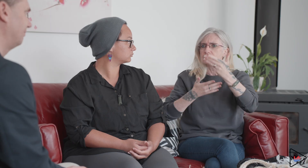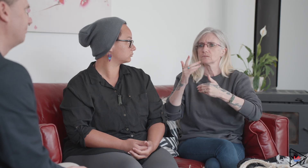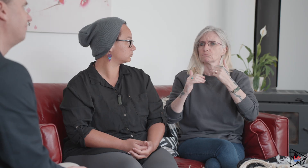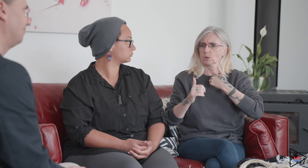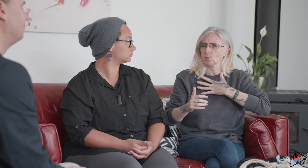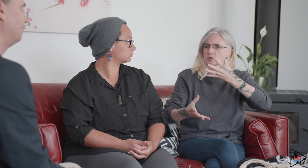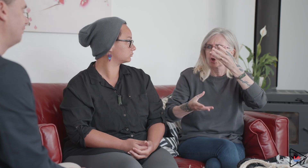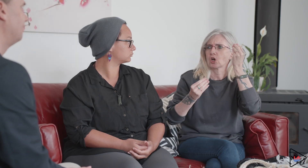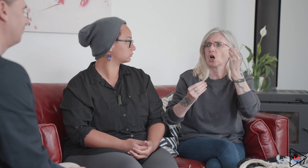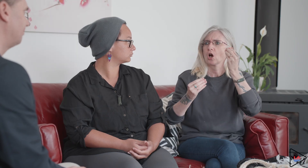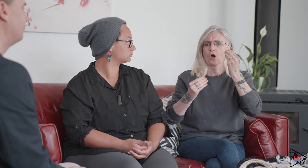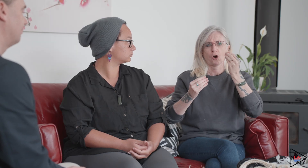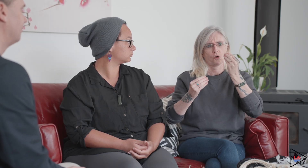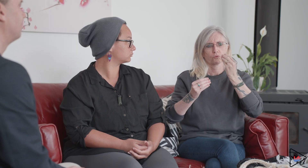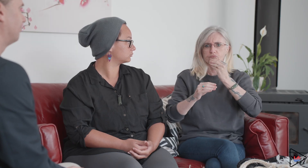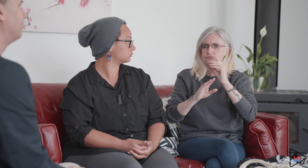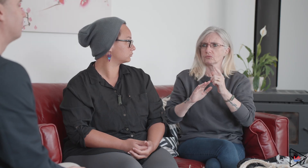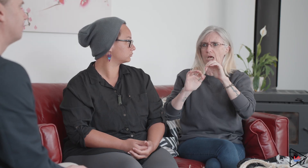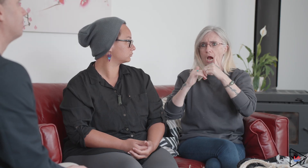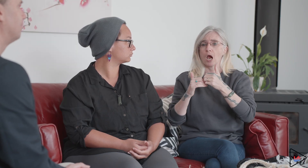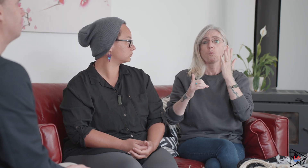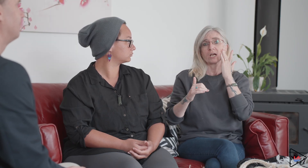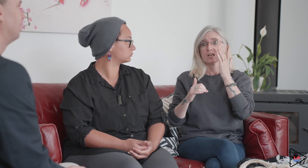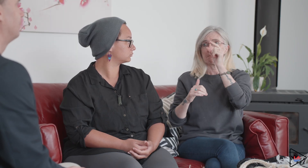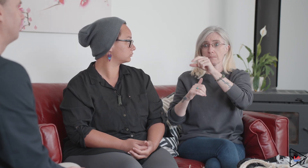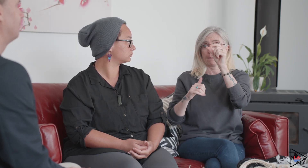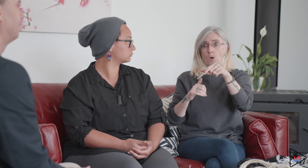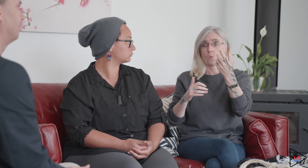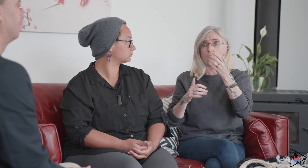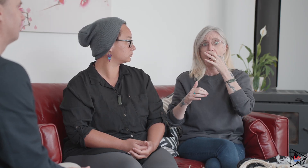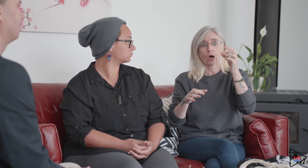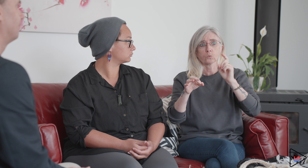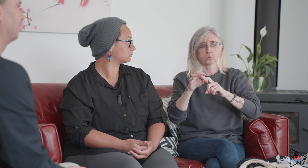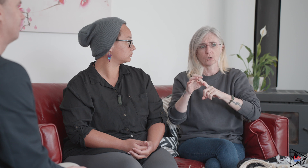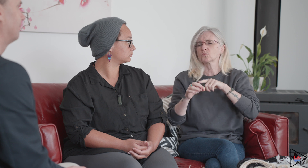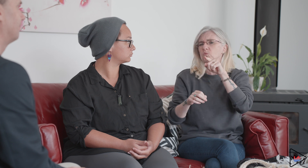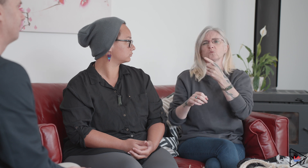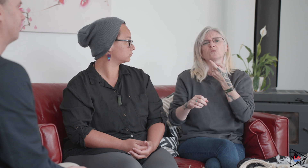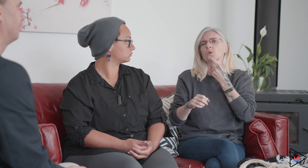have an interpreter if you want to learn. And so that's what I'd be saying to Deaf people.